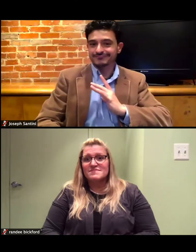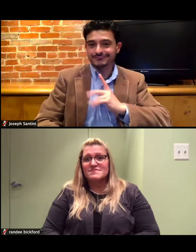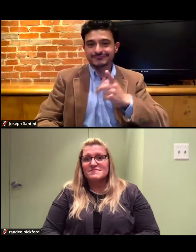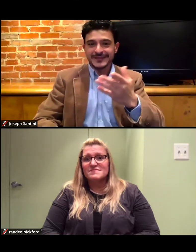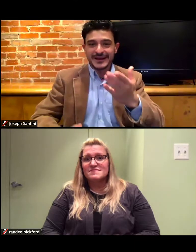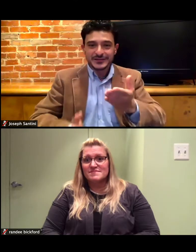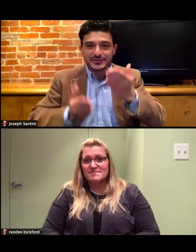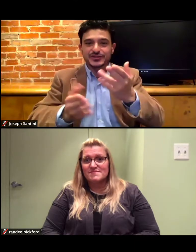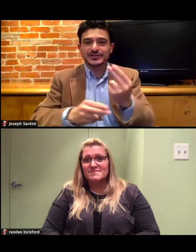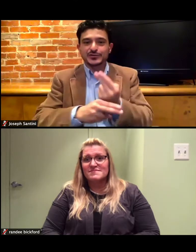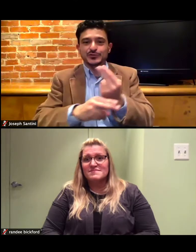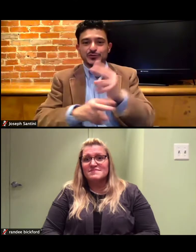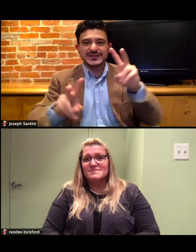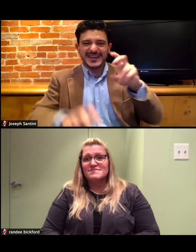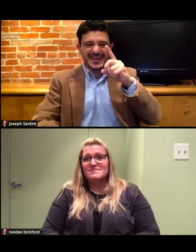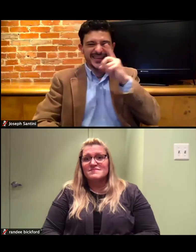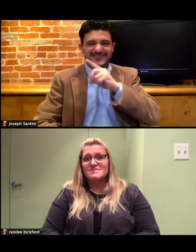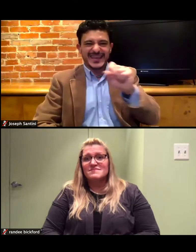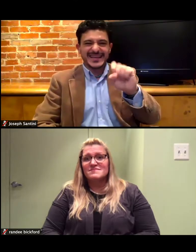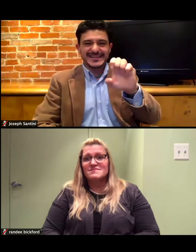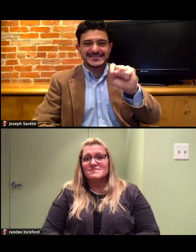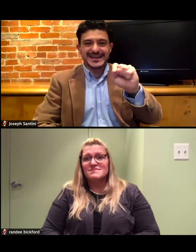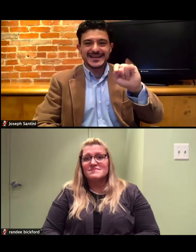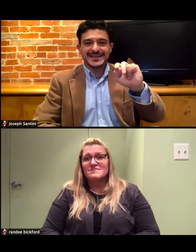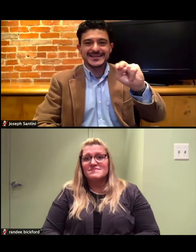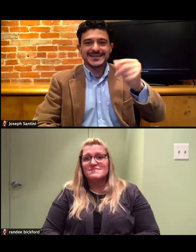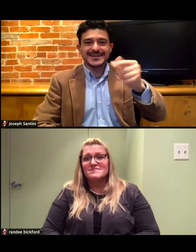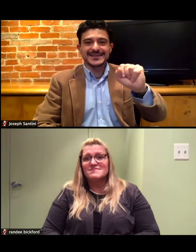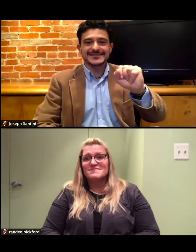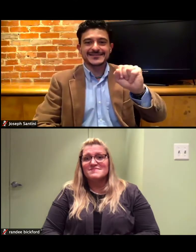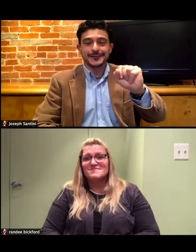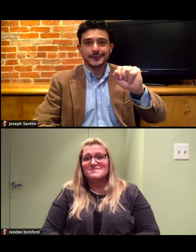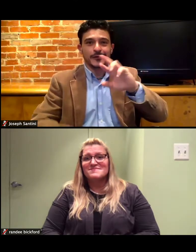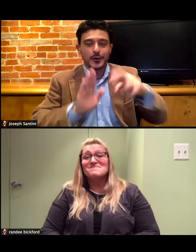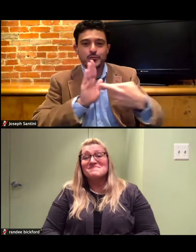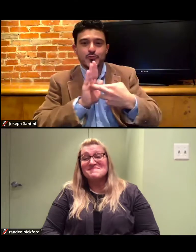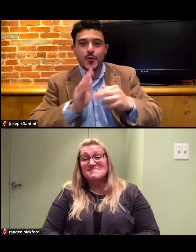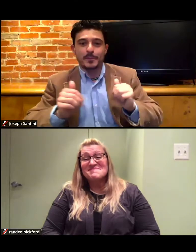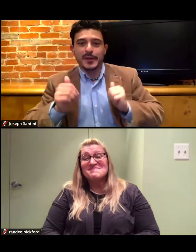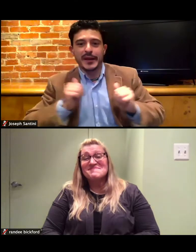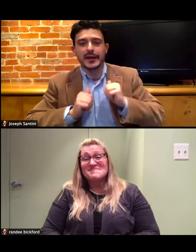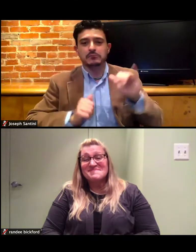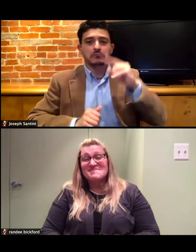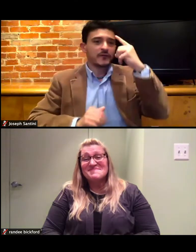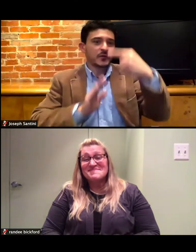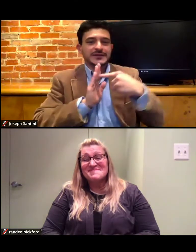I know we have some suggestions that were brought up on the chat box by Mike Kane.